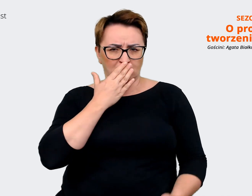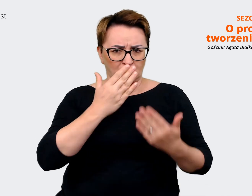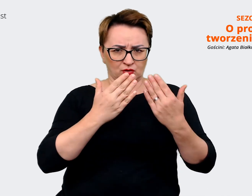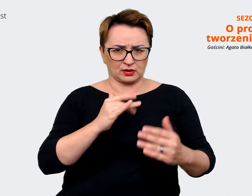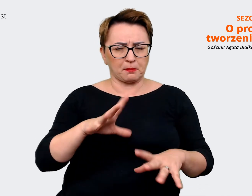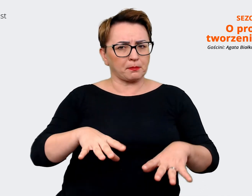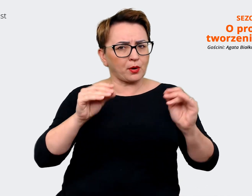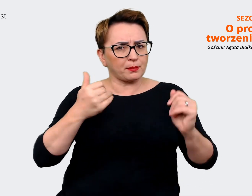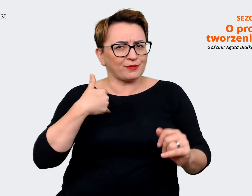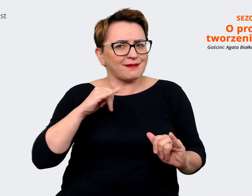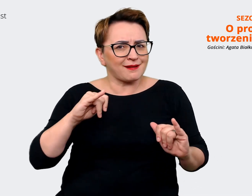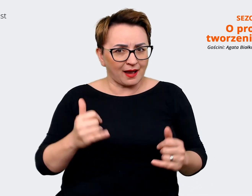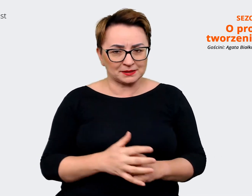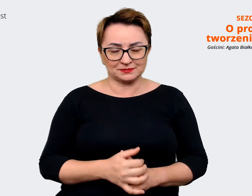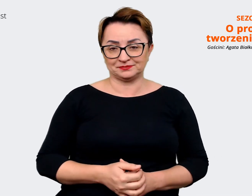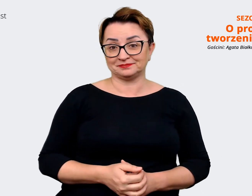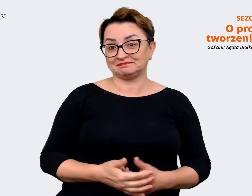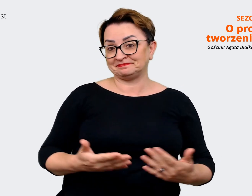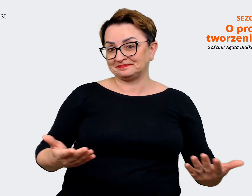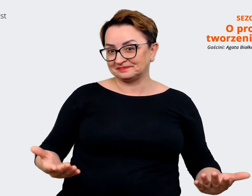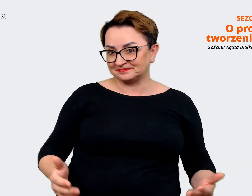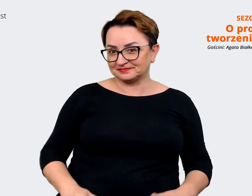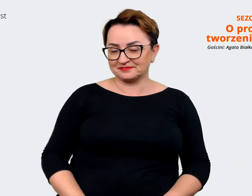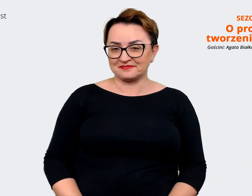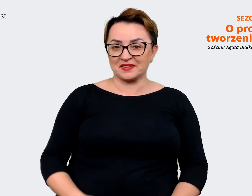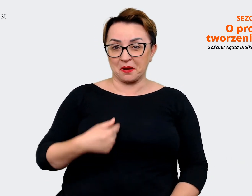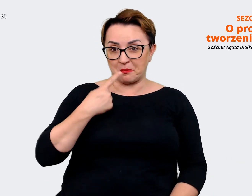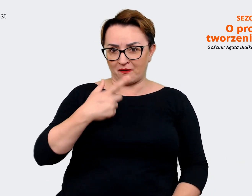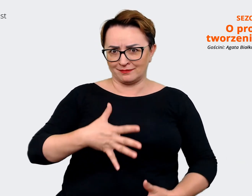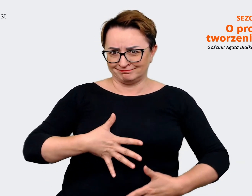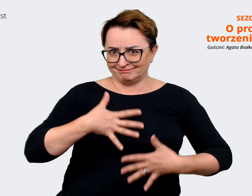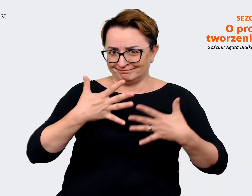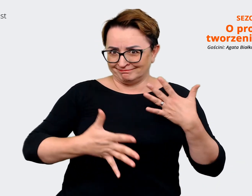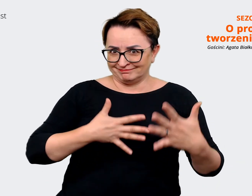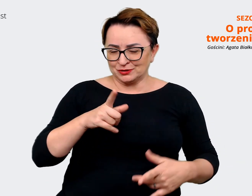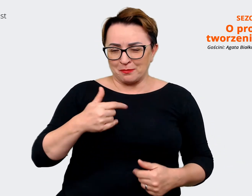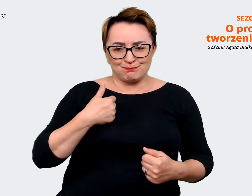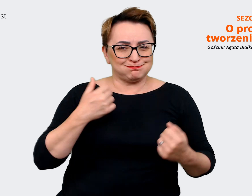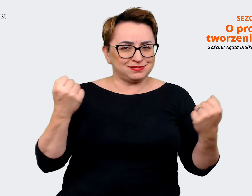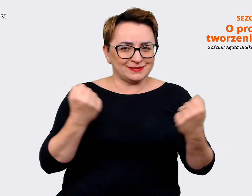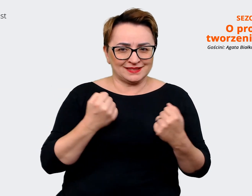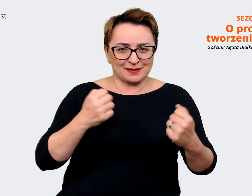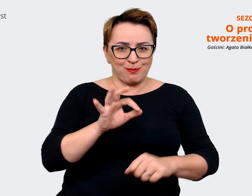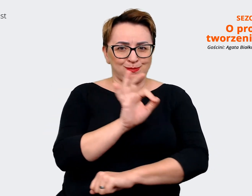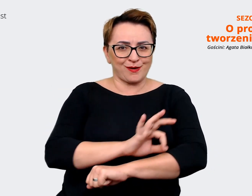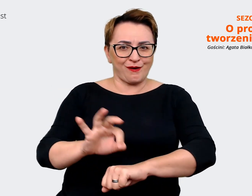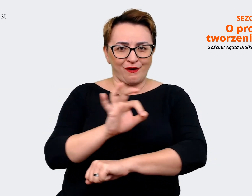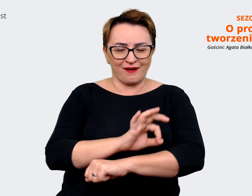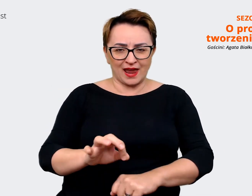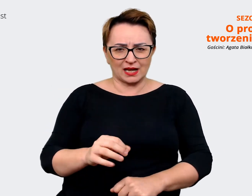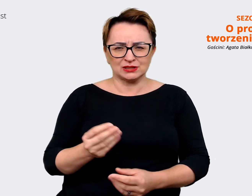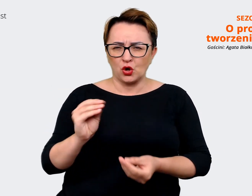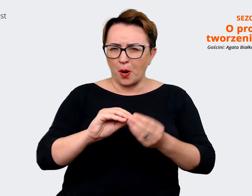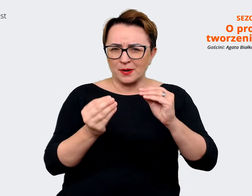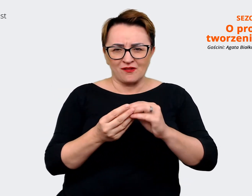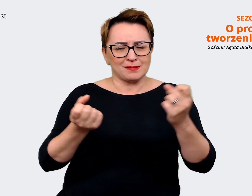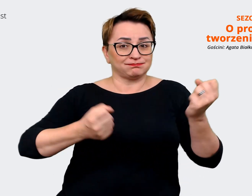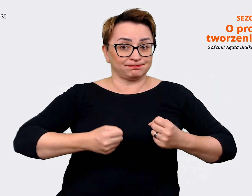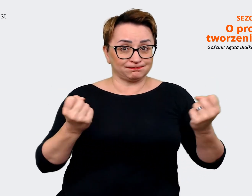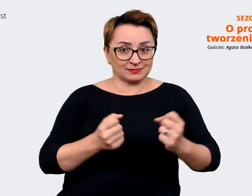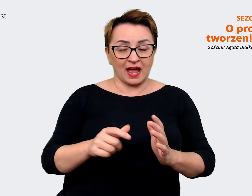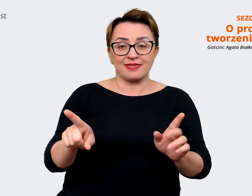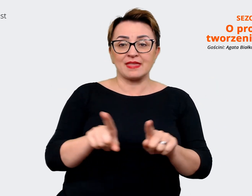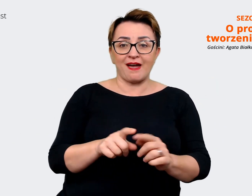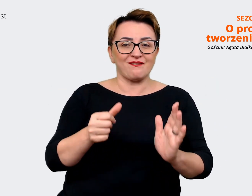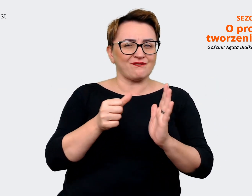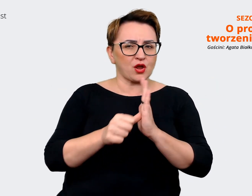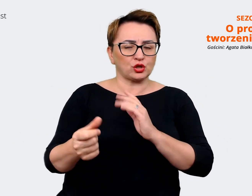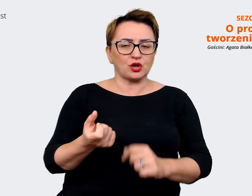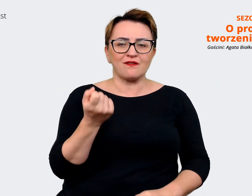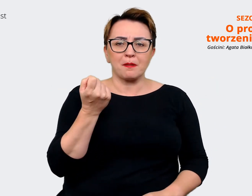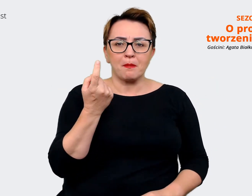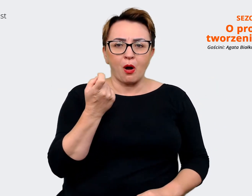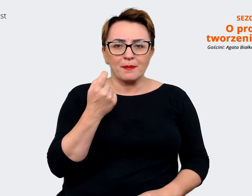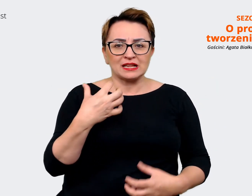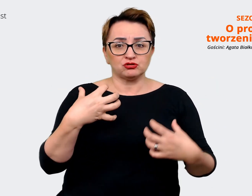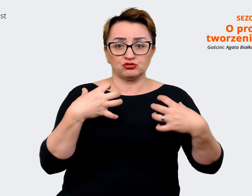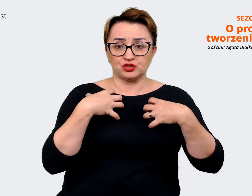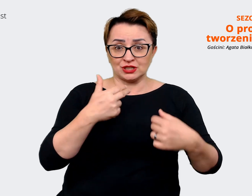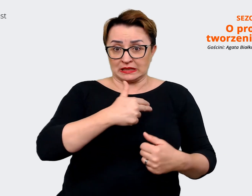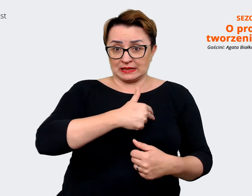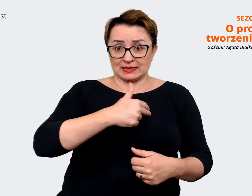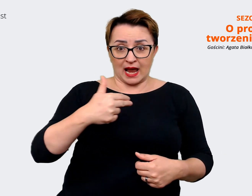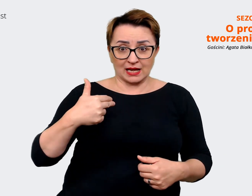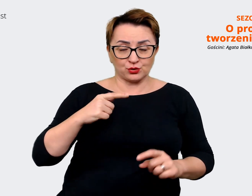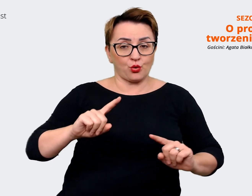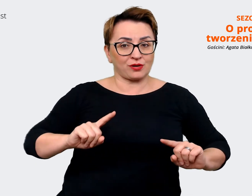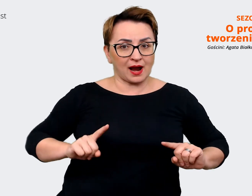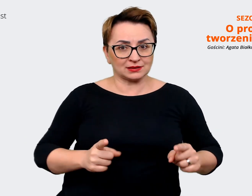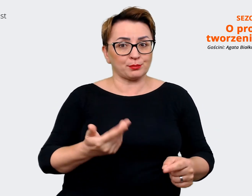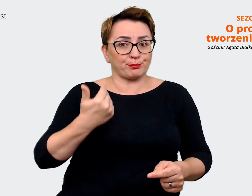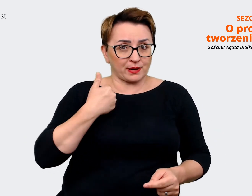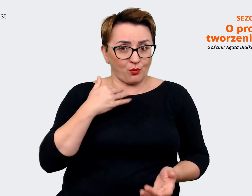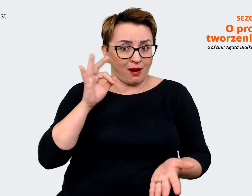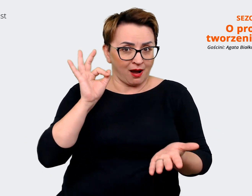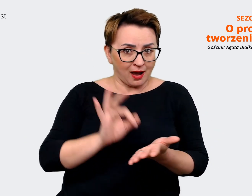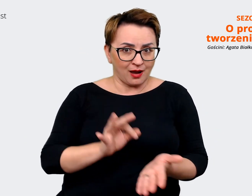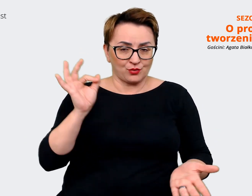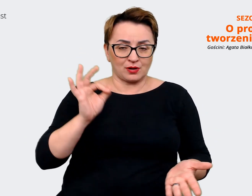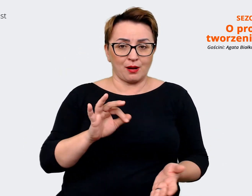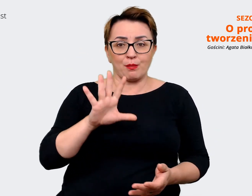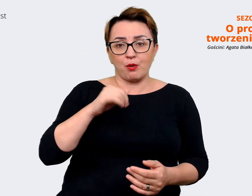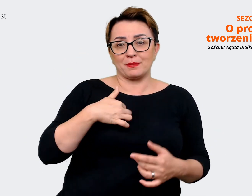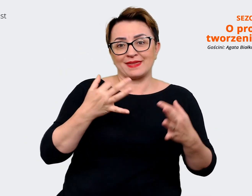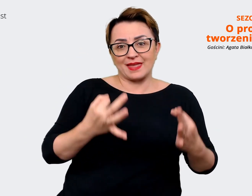I have to tell you, it was very exciting. It was a very complex and exceptional project happening at a unique moment in our organization's life because we are going through a change.